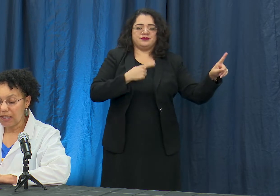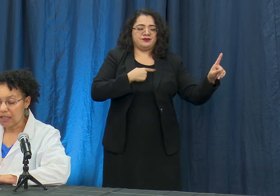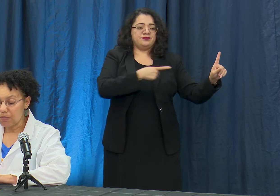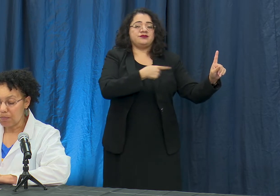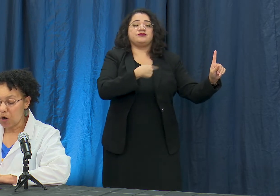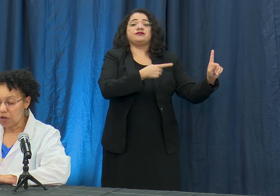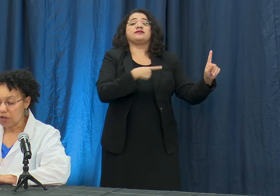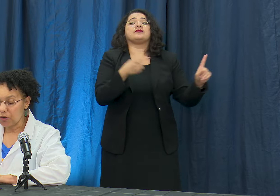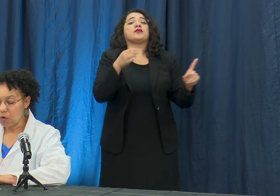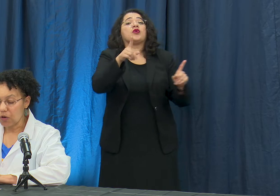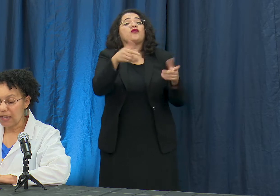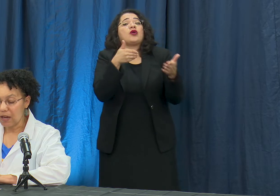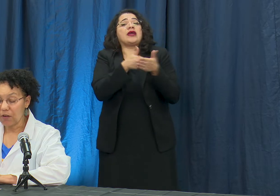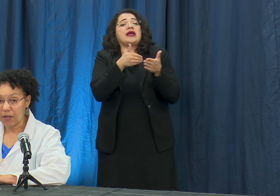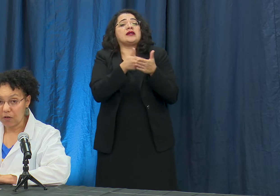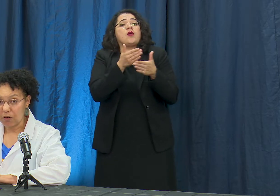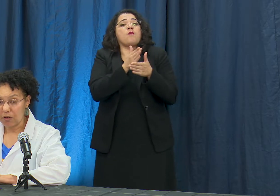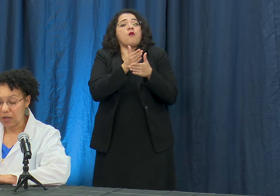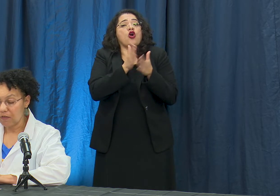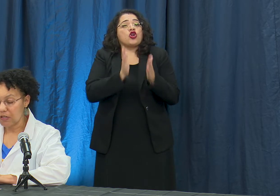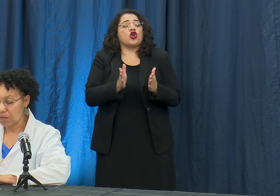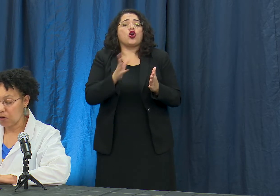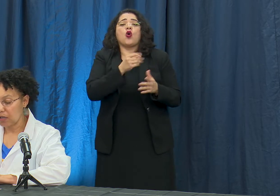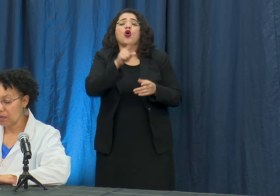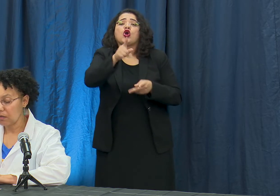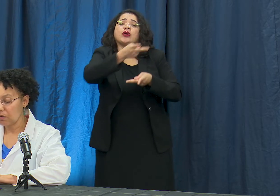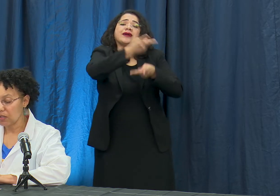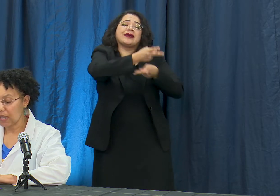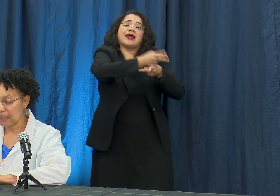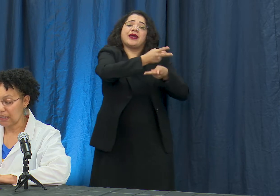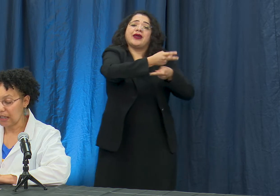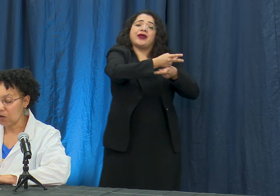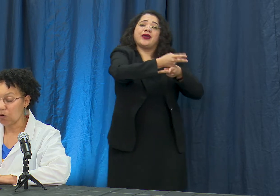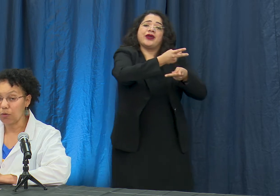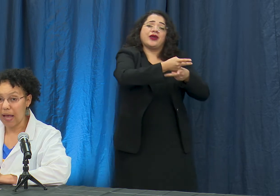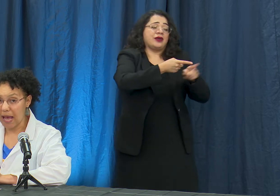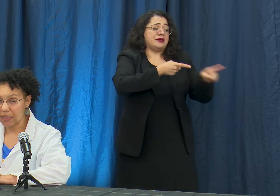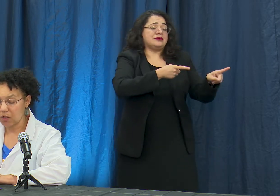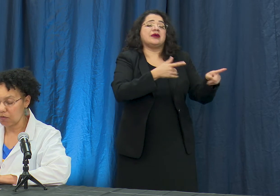intimate partner or a caregiver of someone who is likely or who has COVID-19